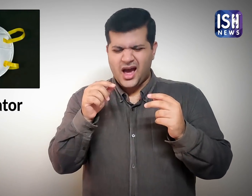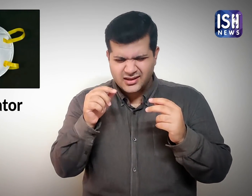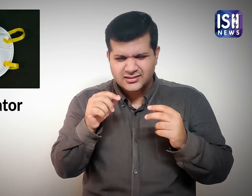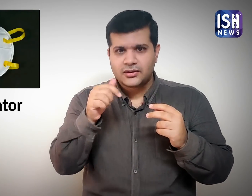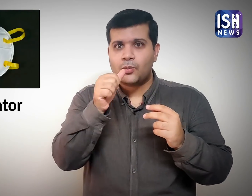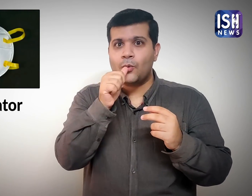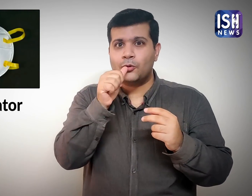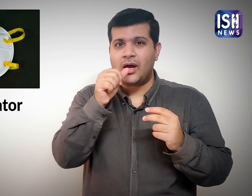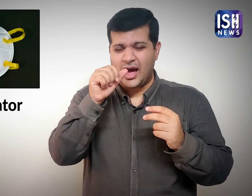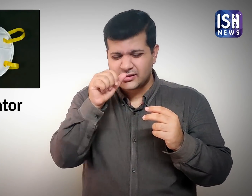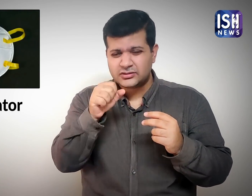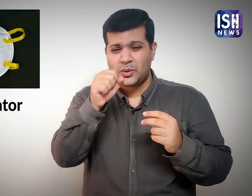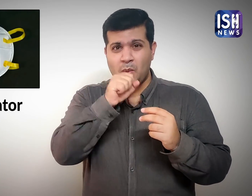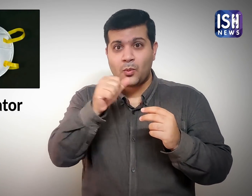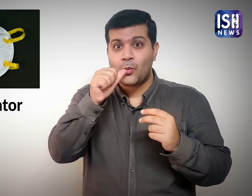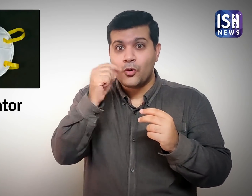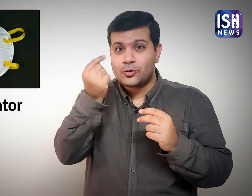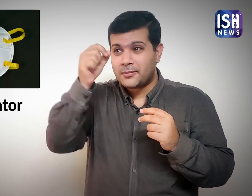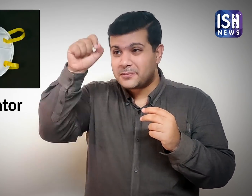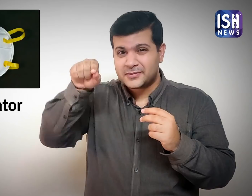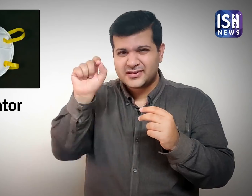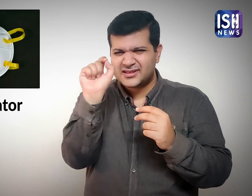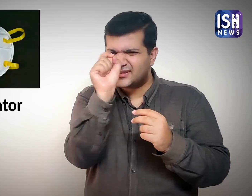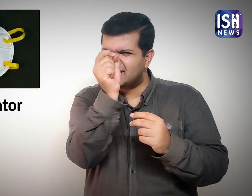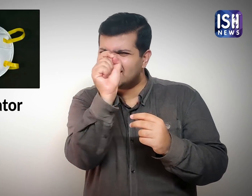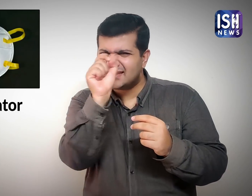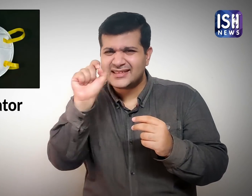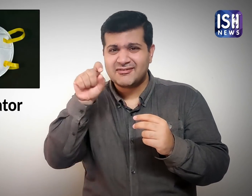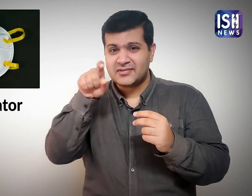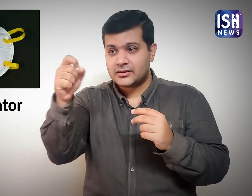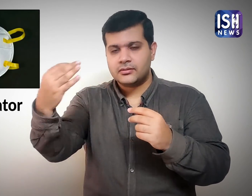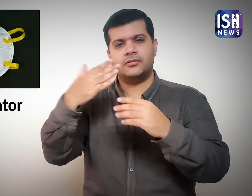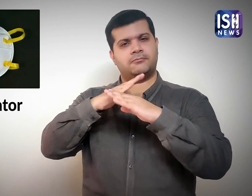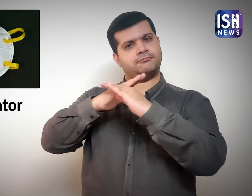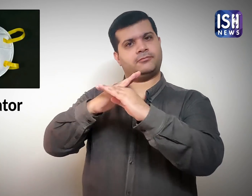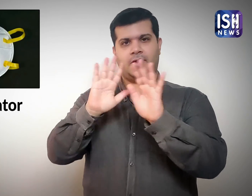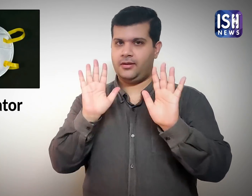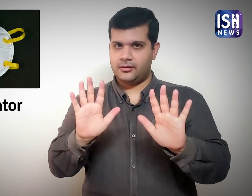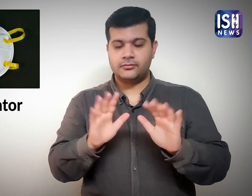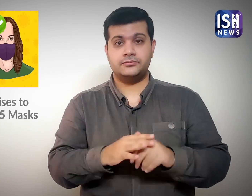and from liquid contaminants.